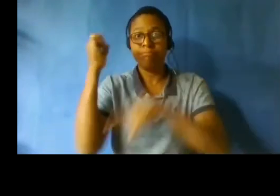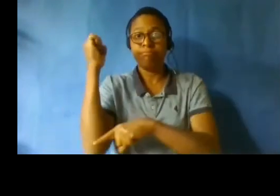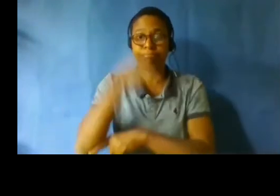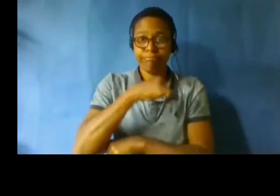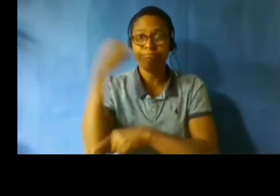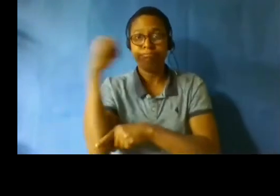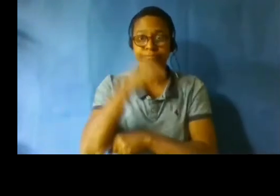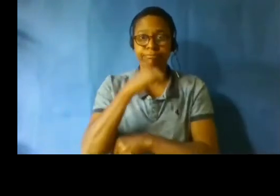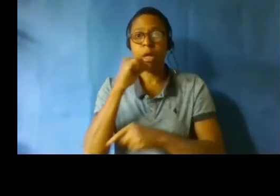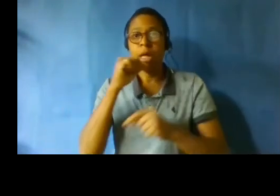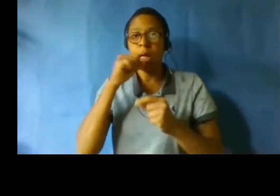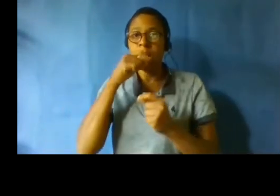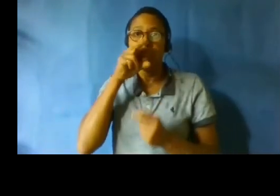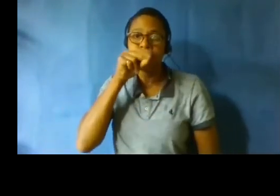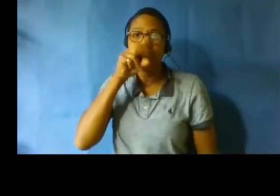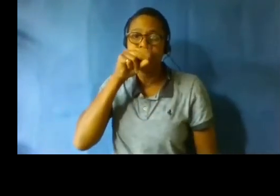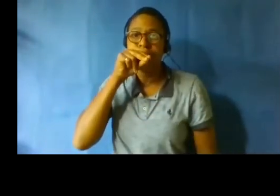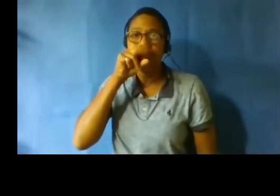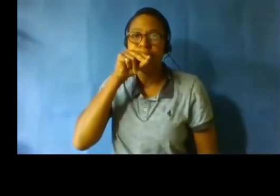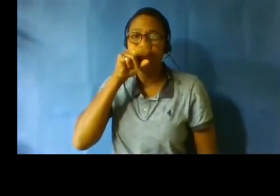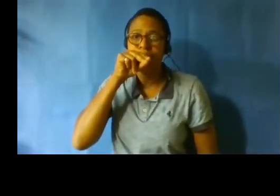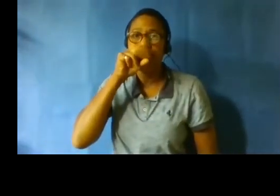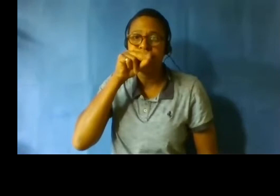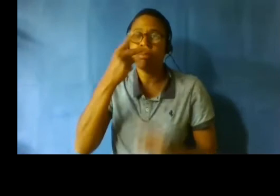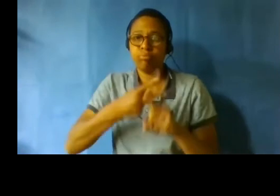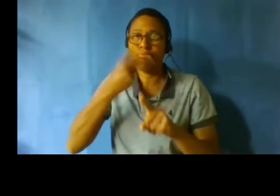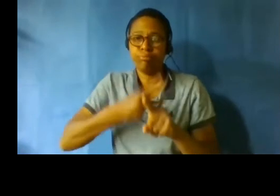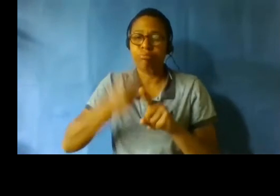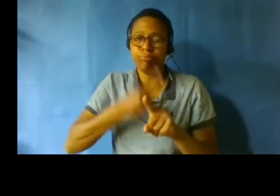is driven by the impulse to self-soothe alleviate over stimulation and regulate